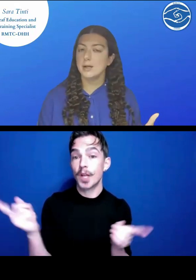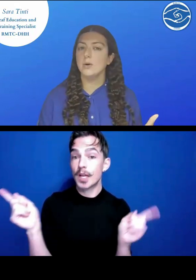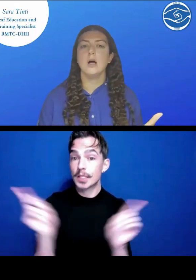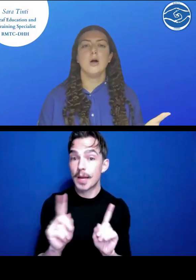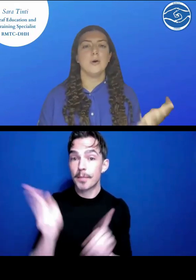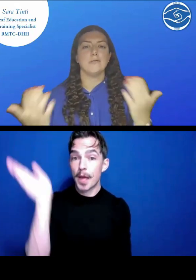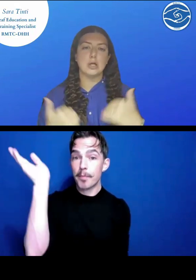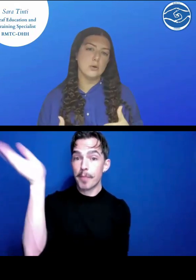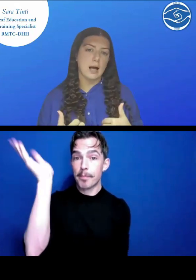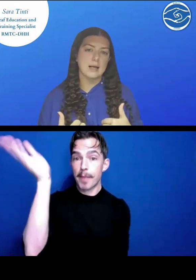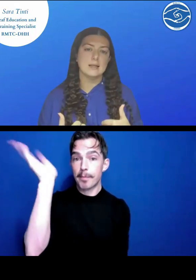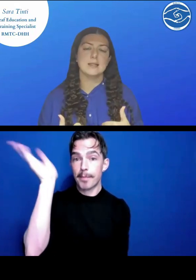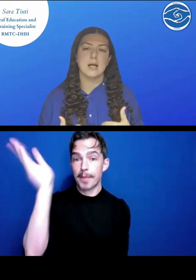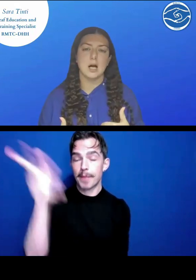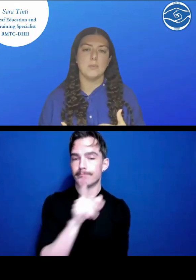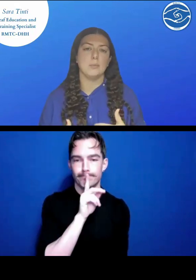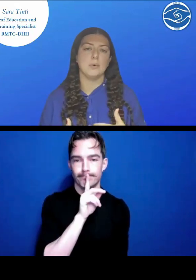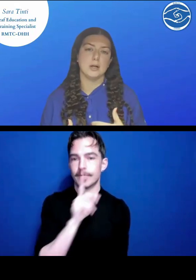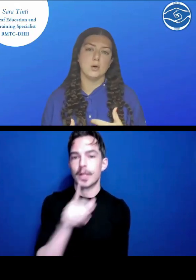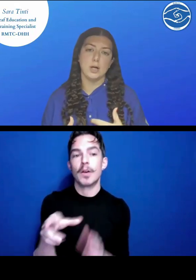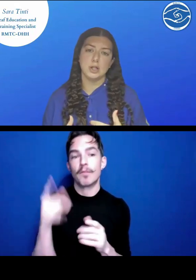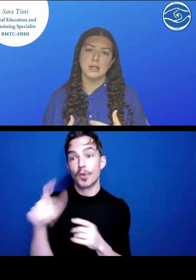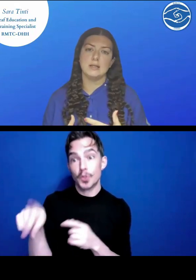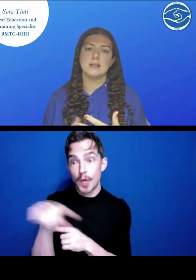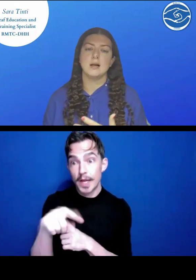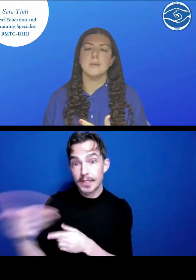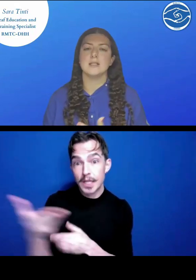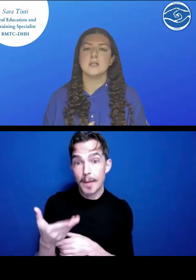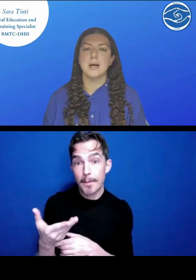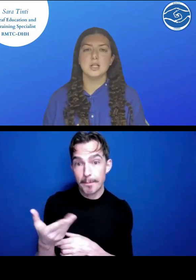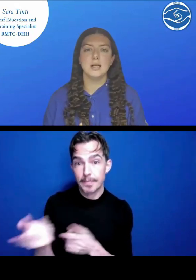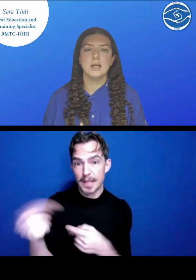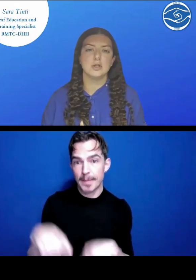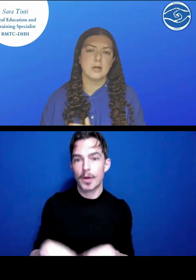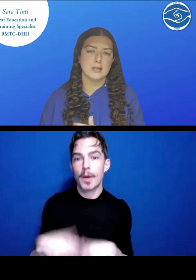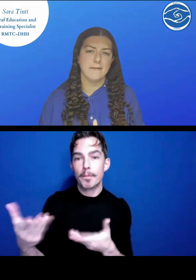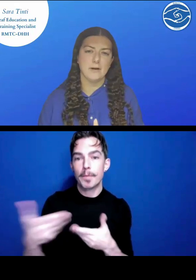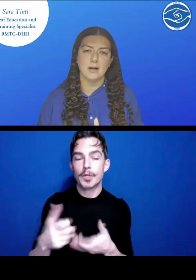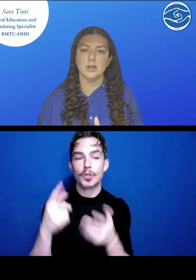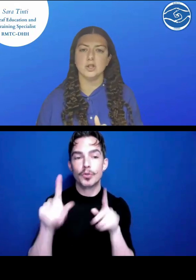to you, but for you guys to come and bring your questions. Especially stressing for